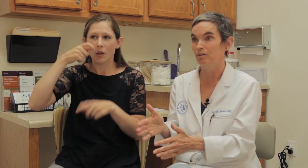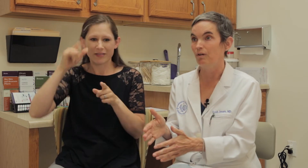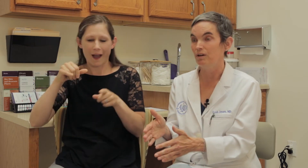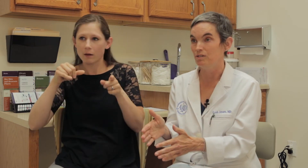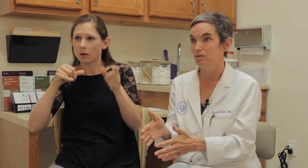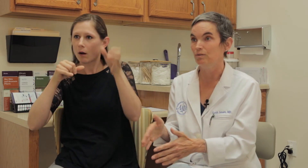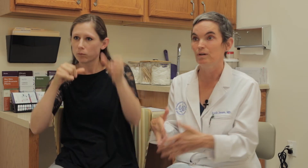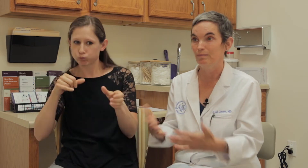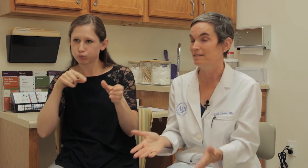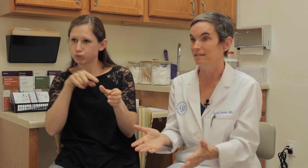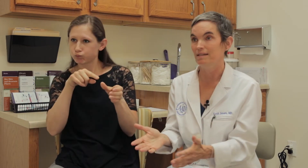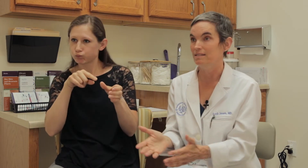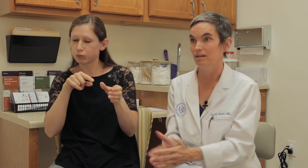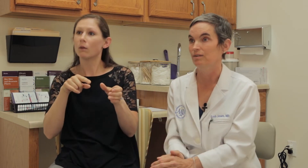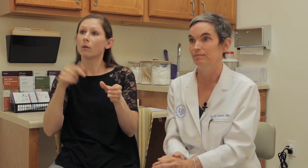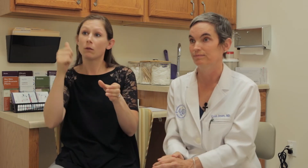It makes it easier.